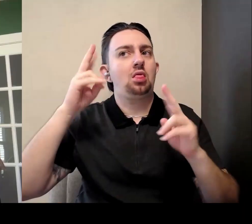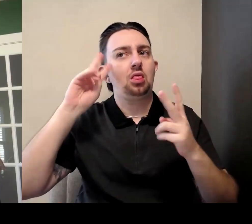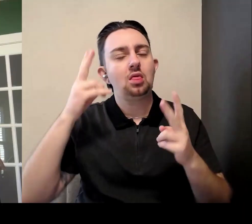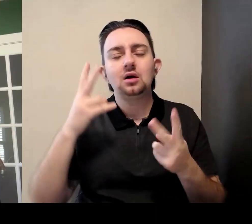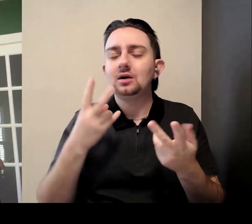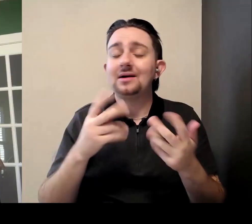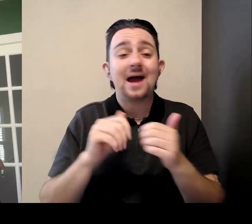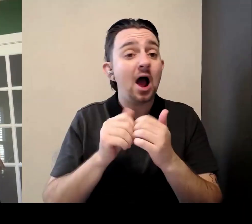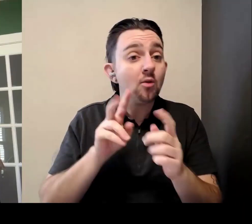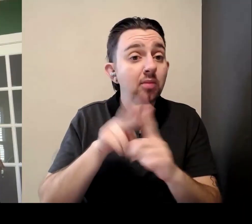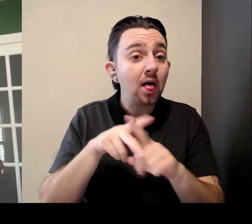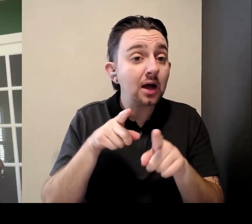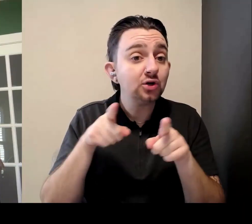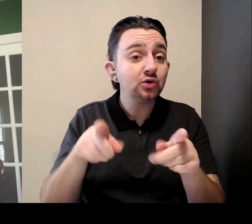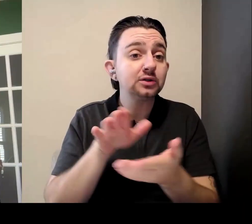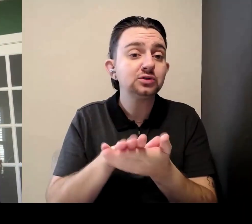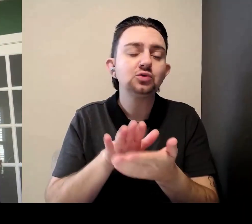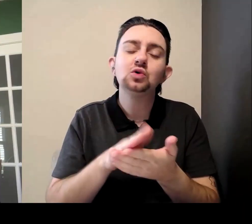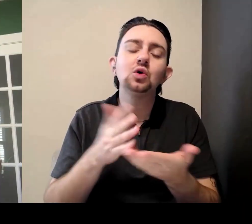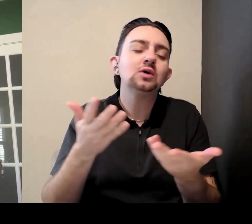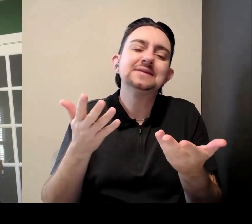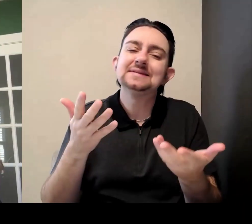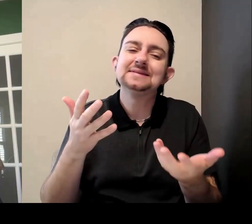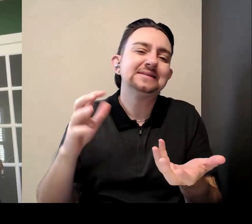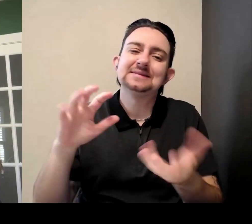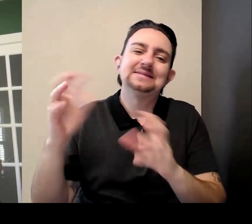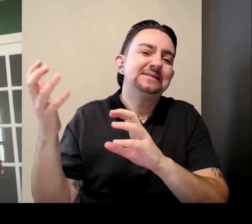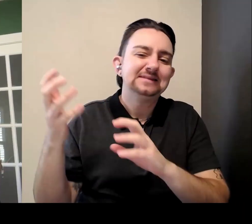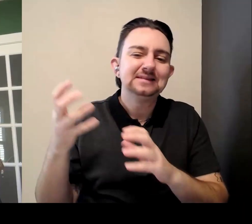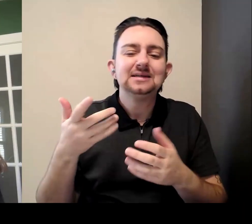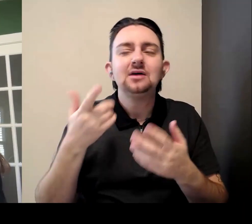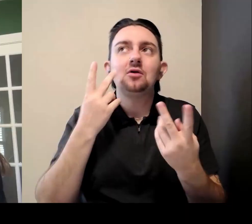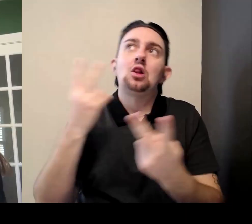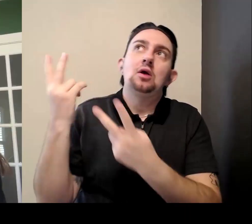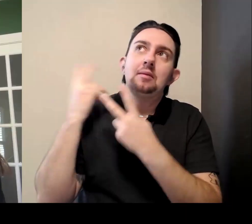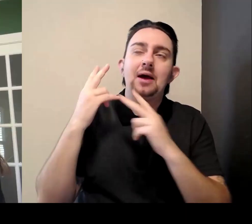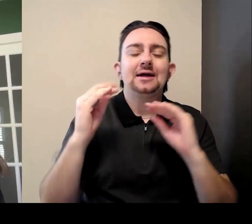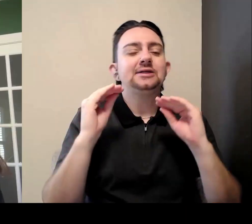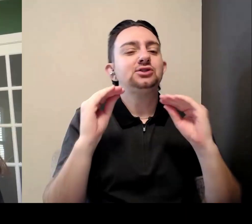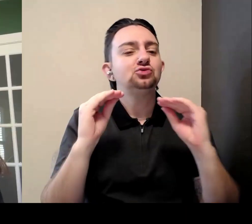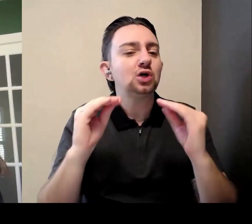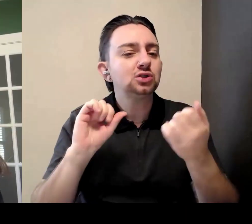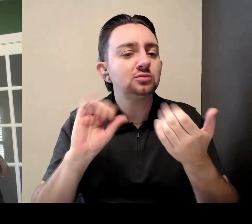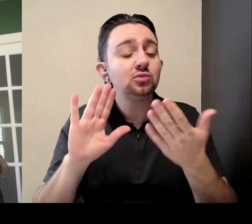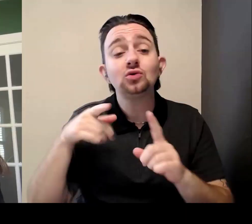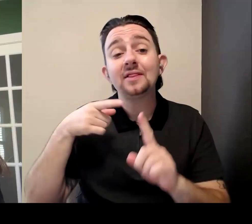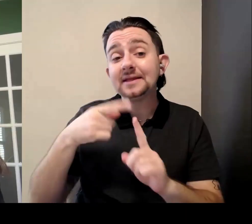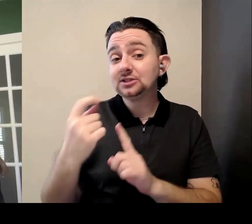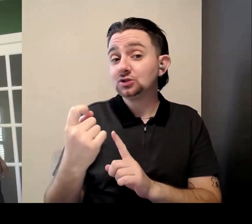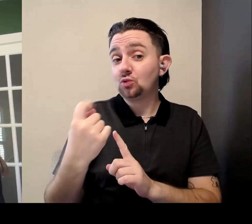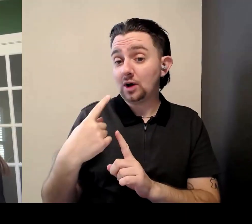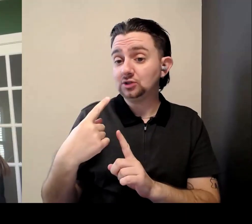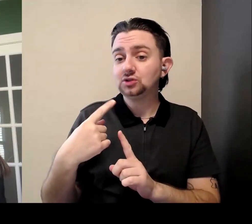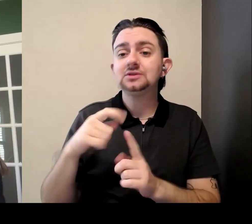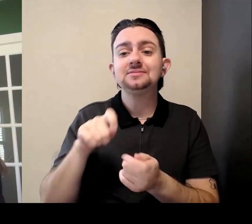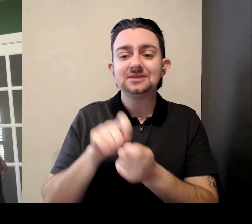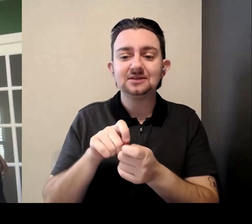And I think, looking back at instruction, so this question specifically is about Braille instruction.